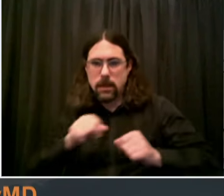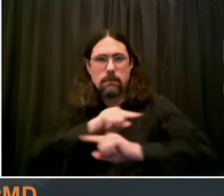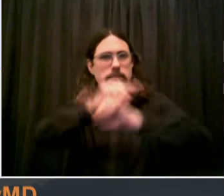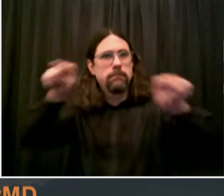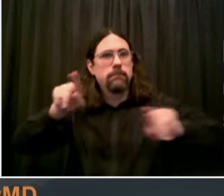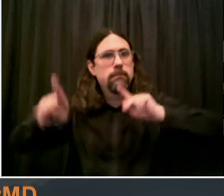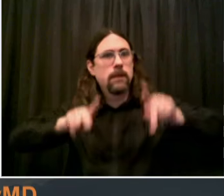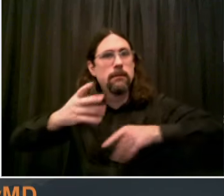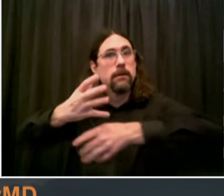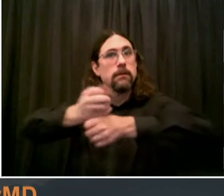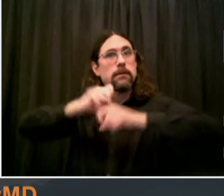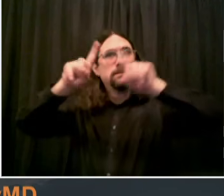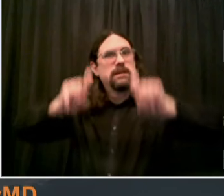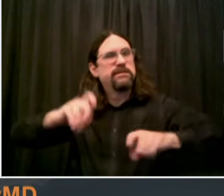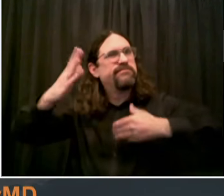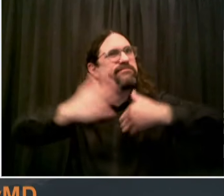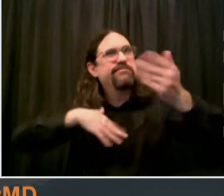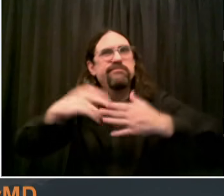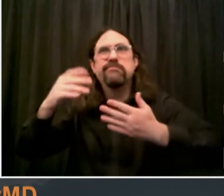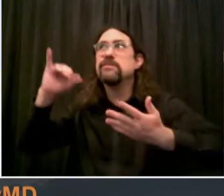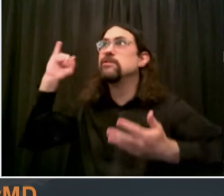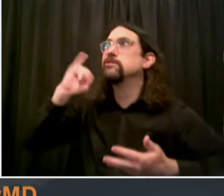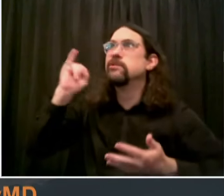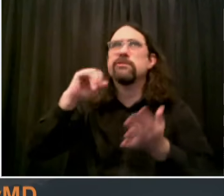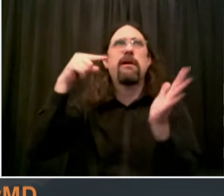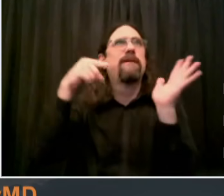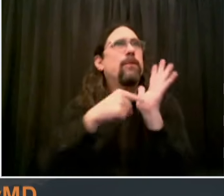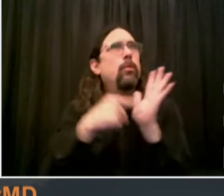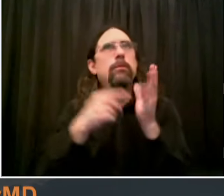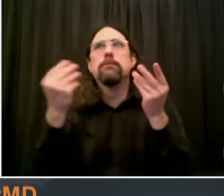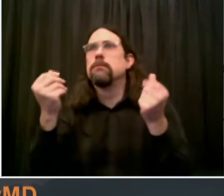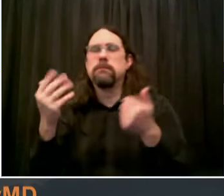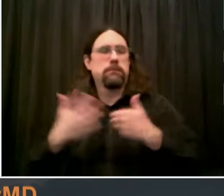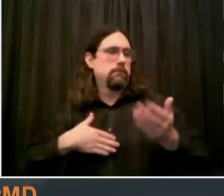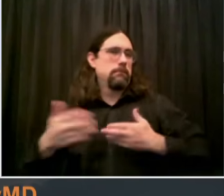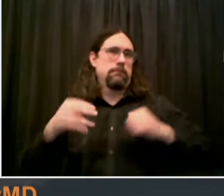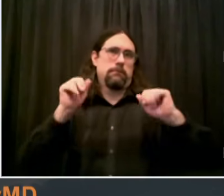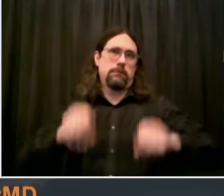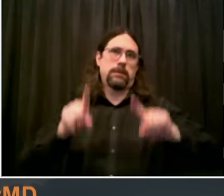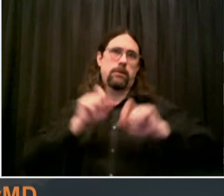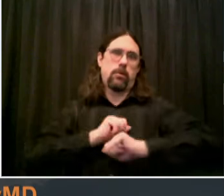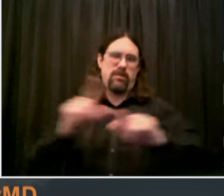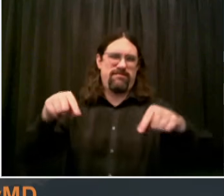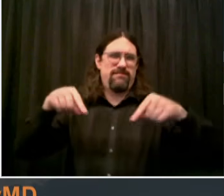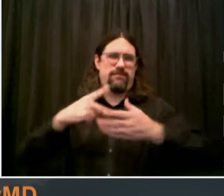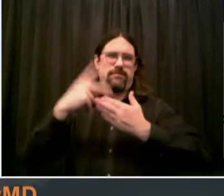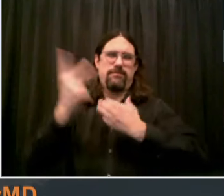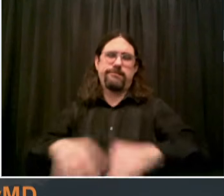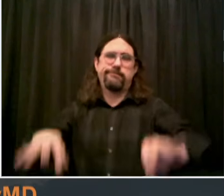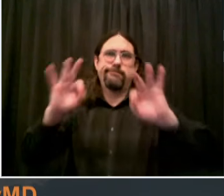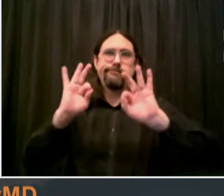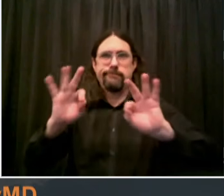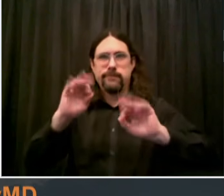REGARDLESS OF YOUR ABILITY TO PAY. SO BIG DEAL, THANK YOU CITY